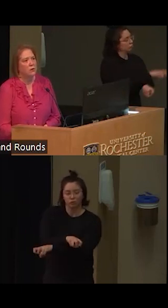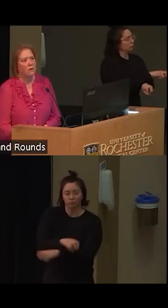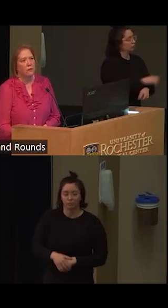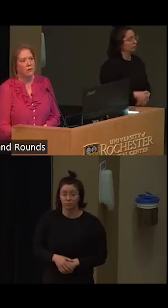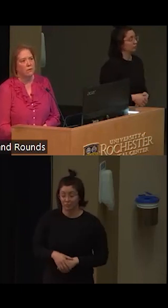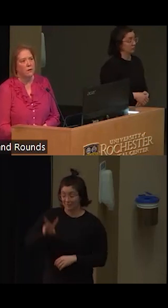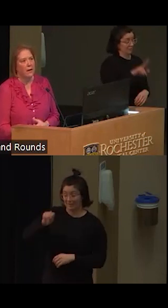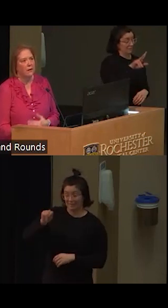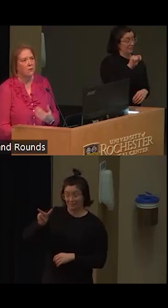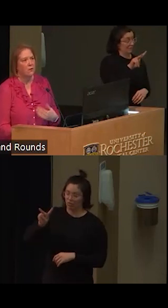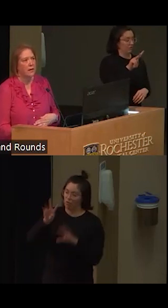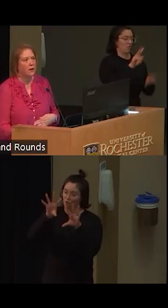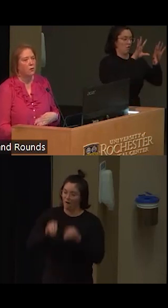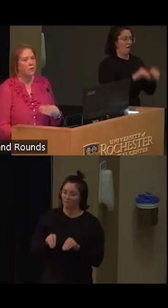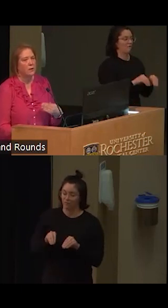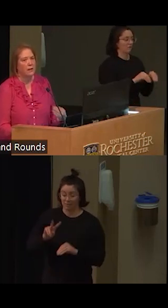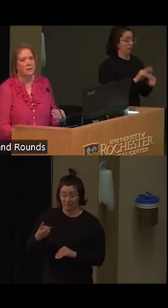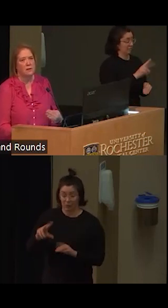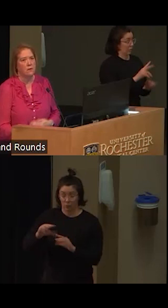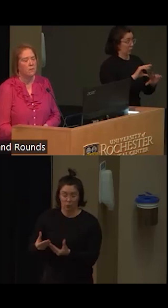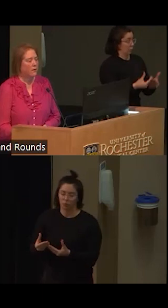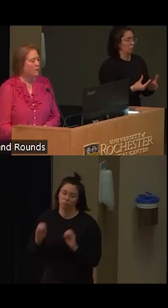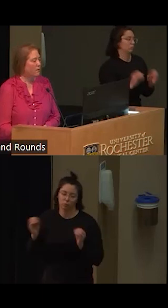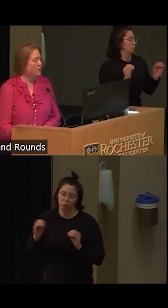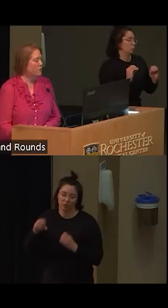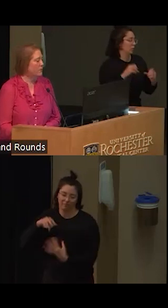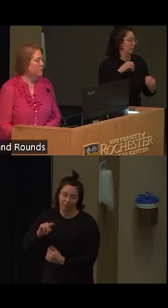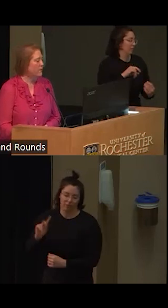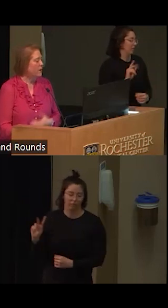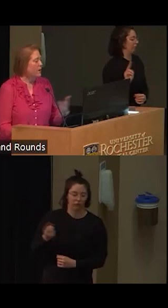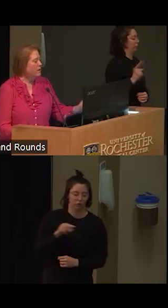turned off during the feedback so the second group did not see the feedback to the first group and